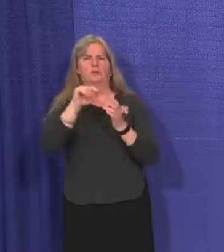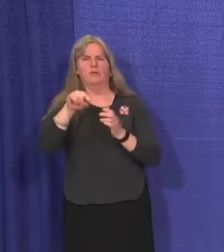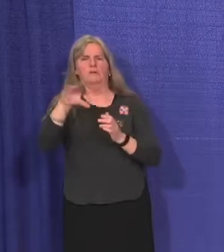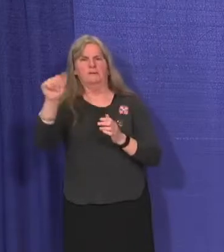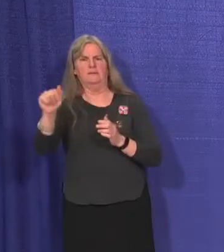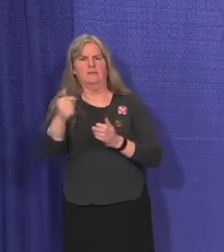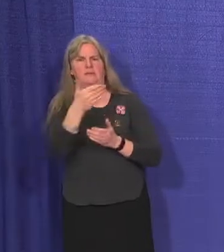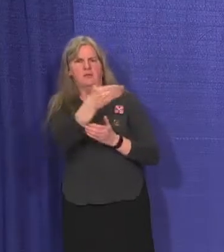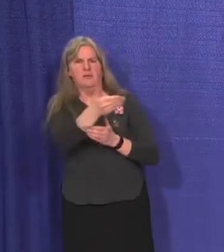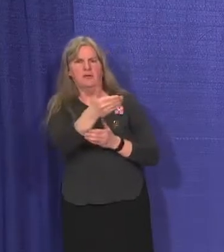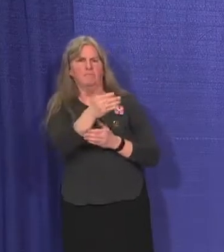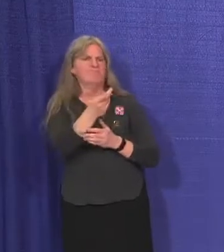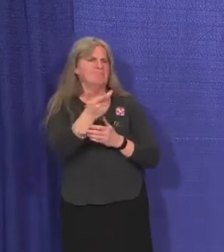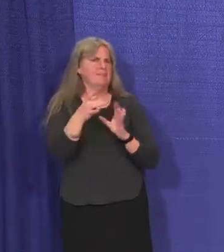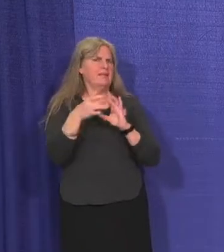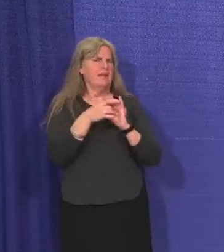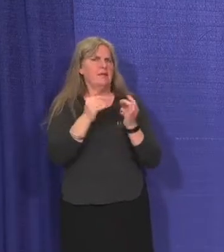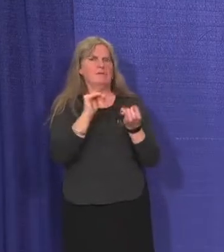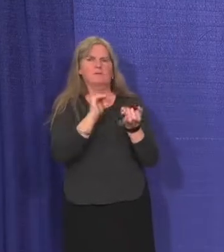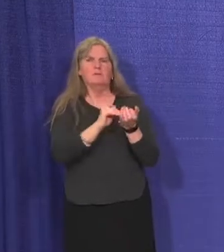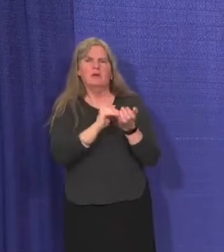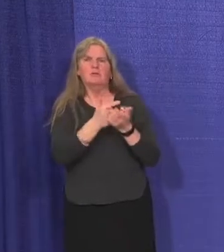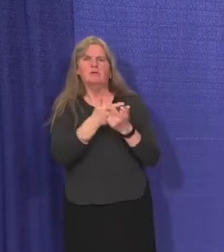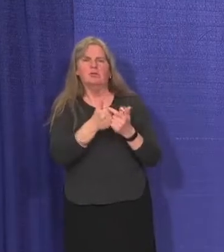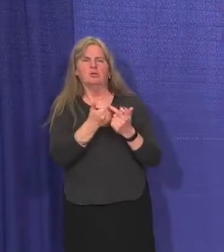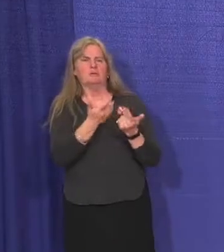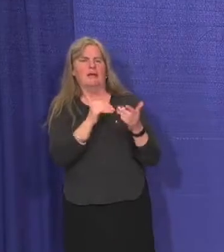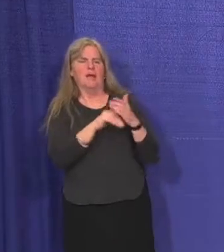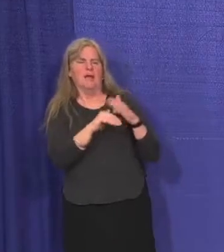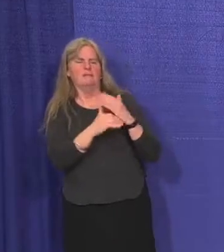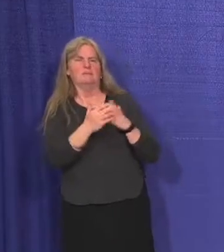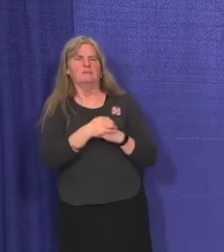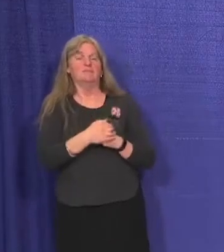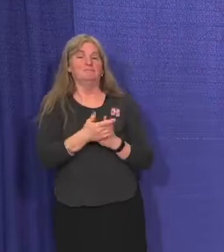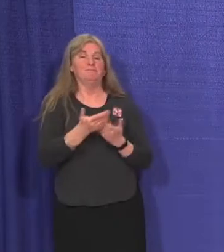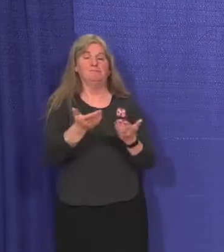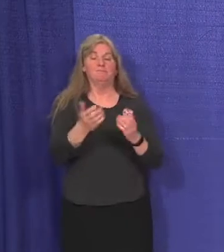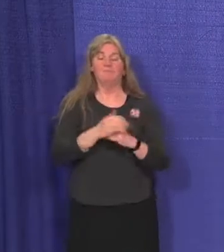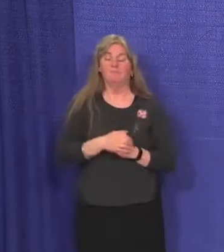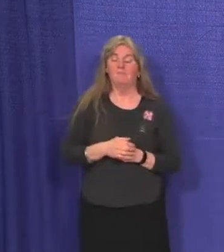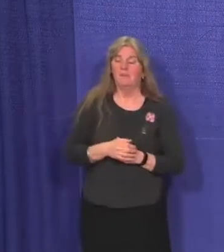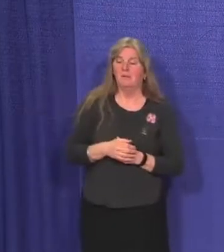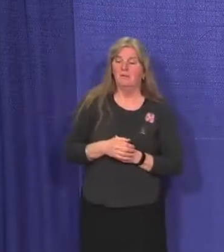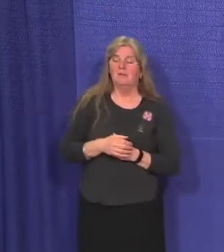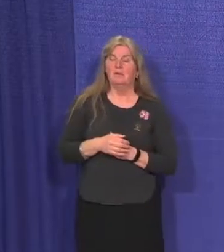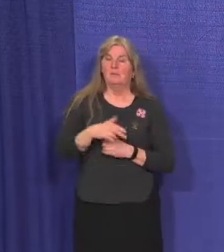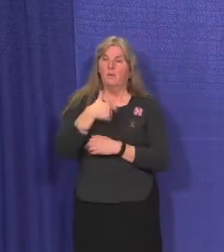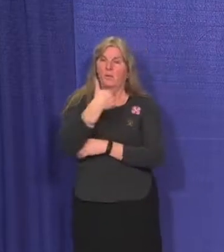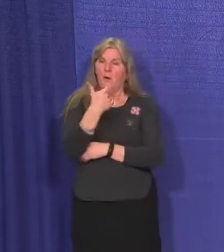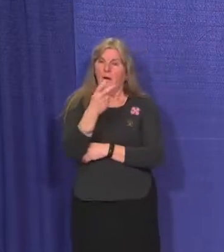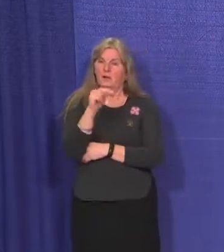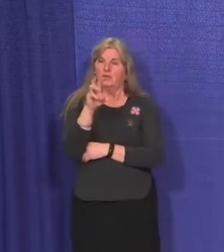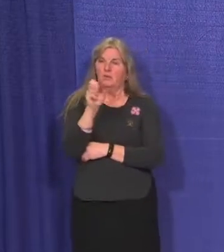The Yukon medical Association has a campaign called don't put your health on hold with many